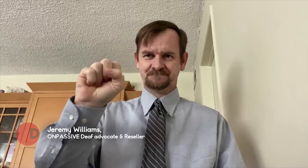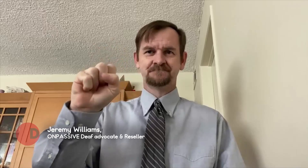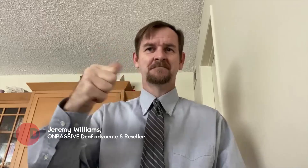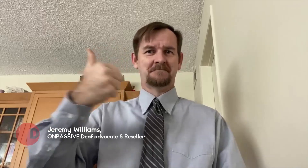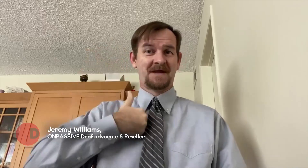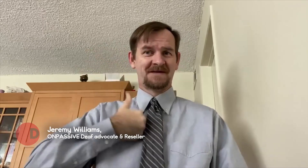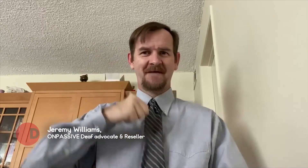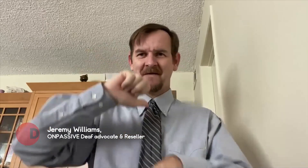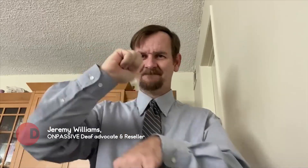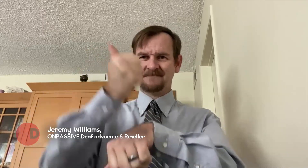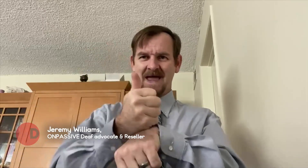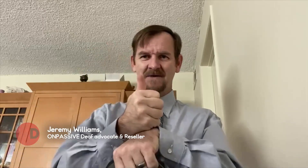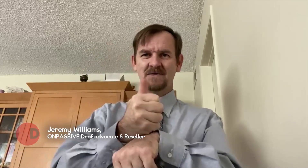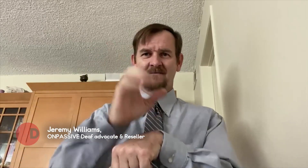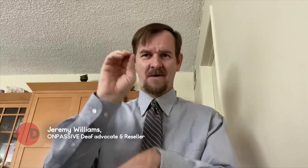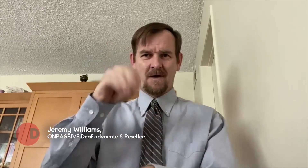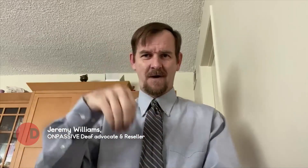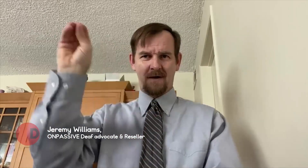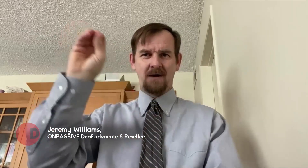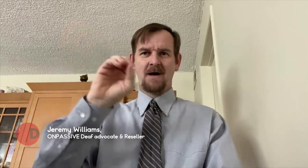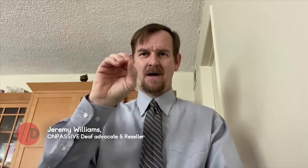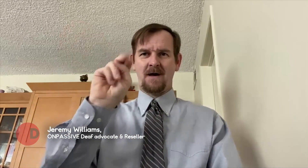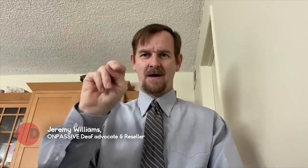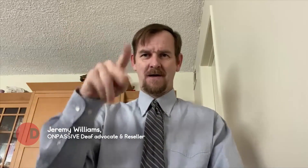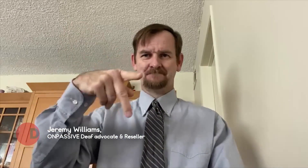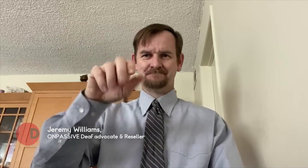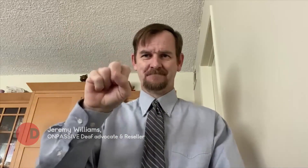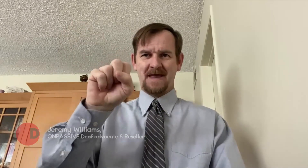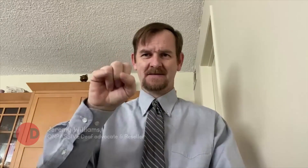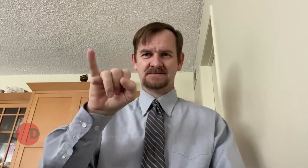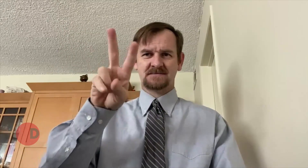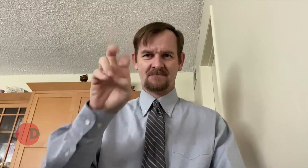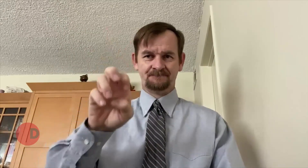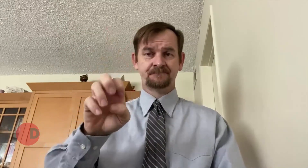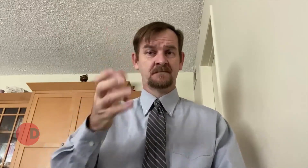I am one of the GoFounders member of ONPASSIVE,